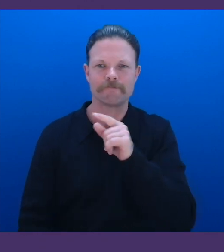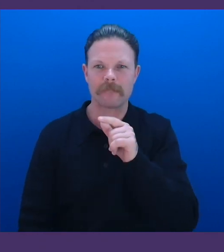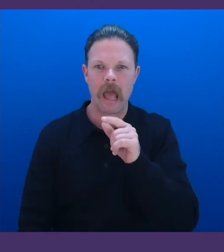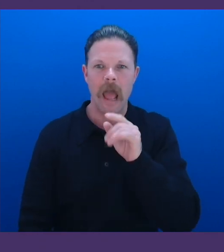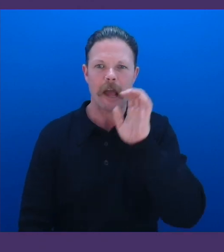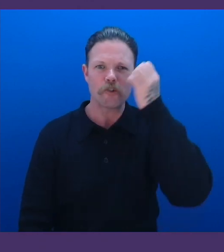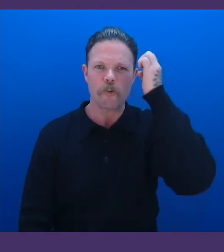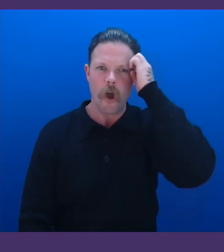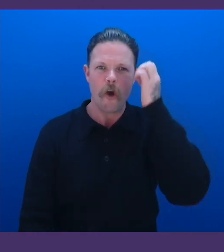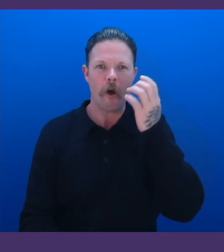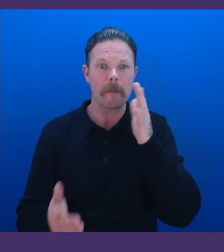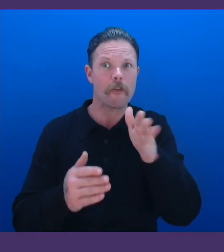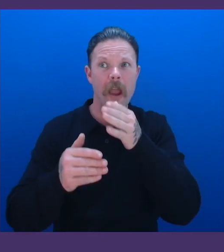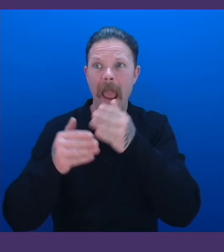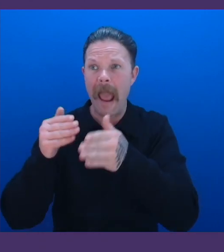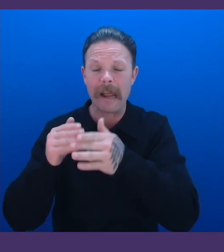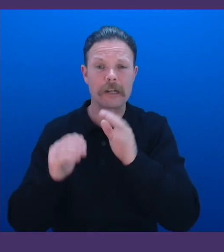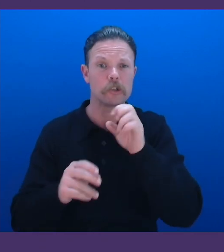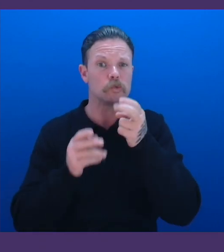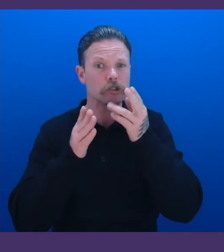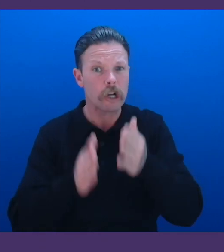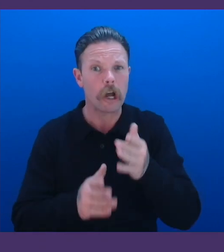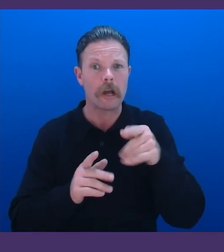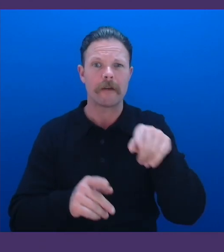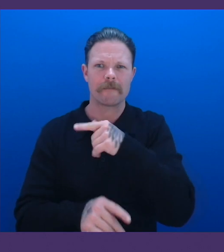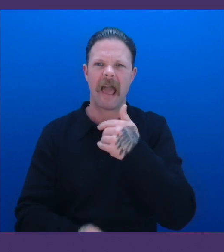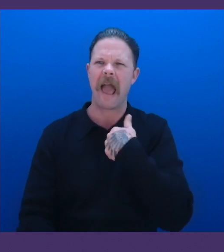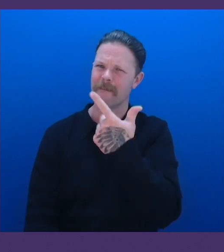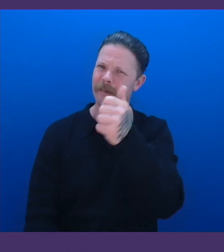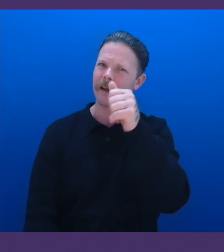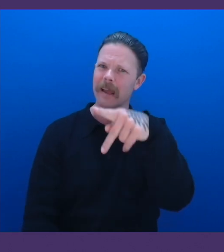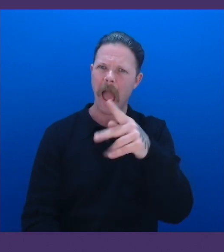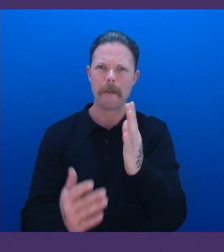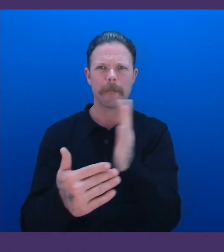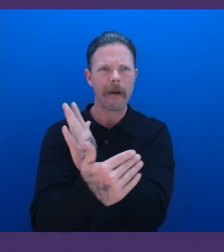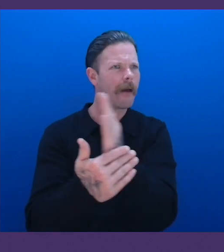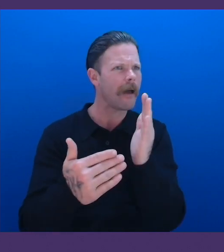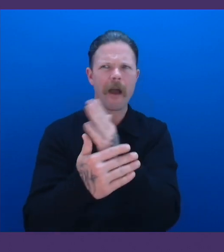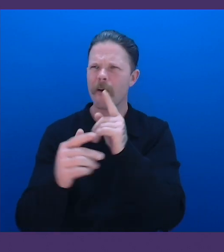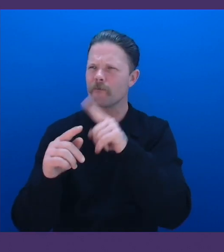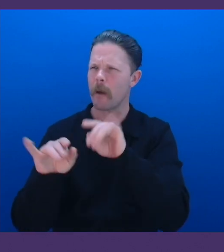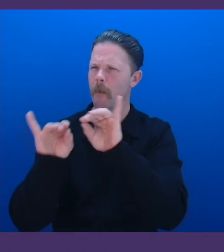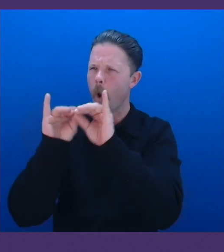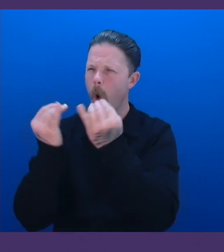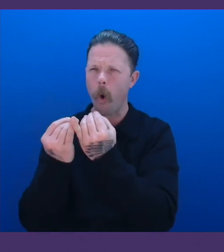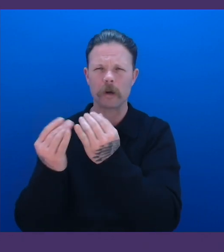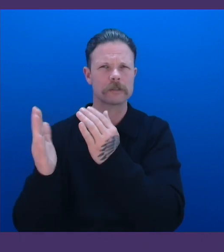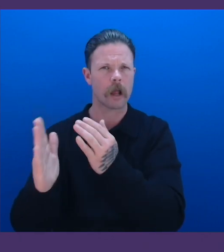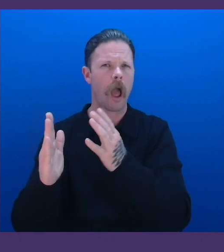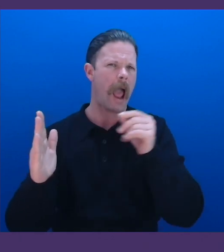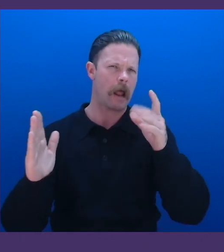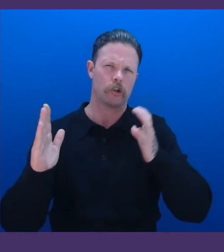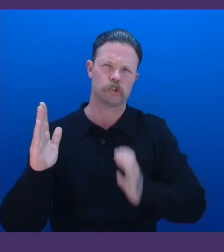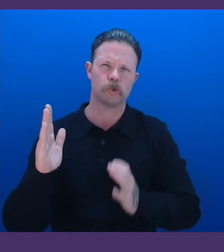So, I think there's a gap from the organizations in scope, but also on the consumer side. Jamie Dean: Do you all have thoughts